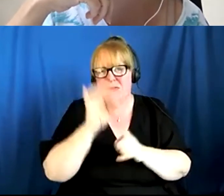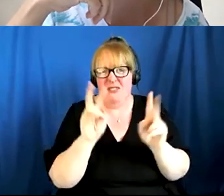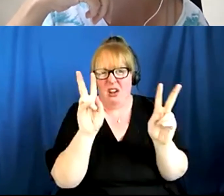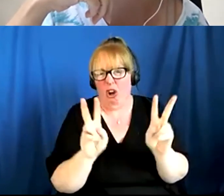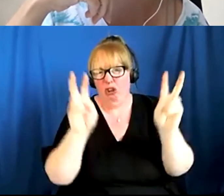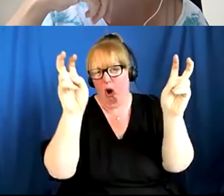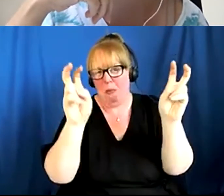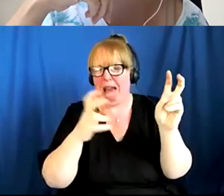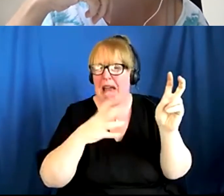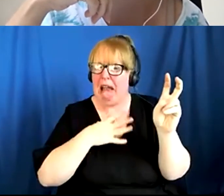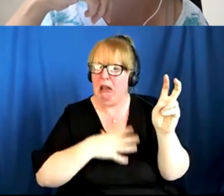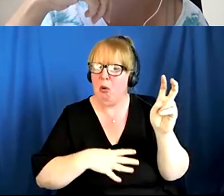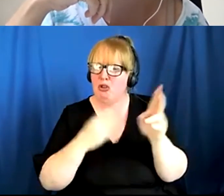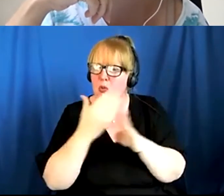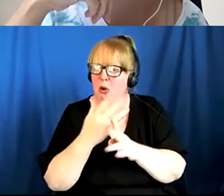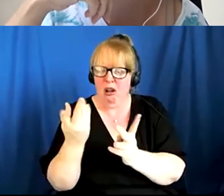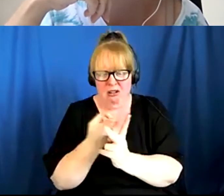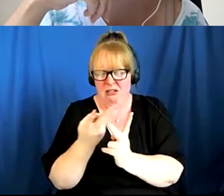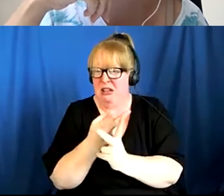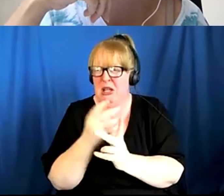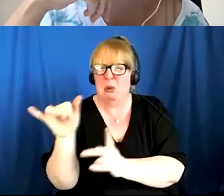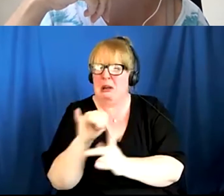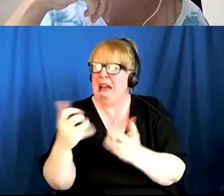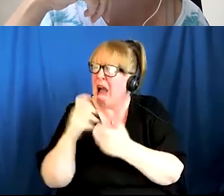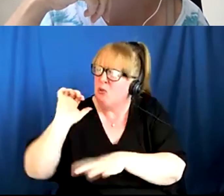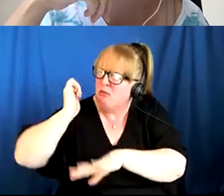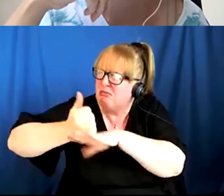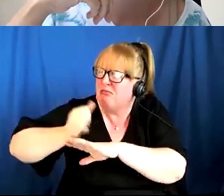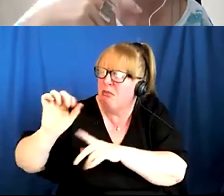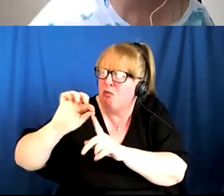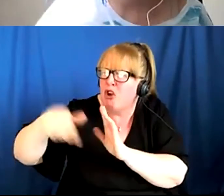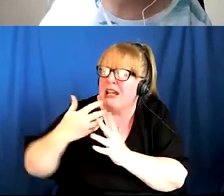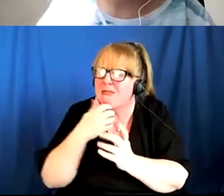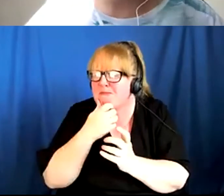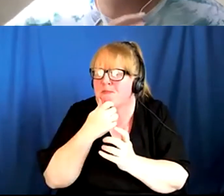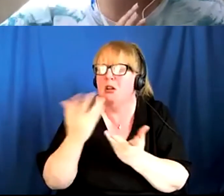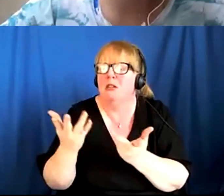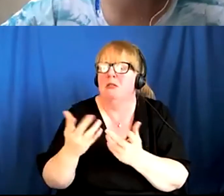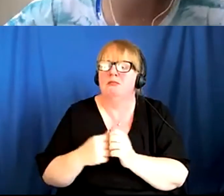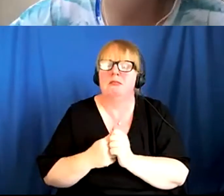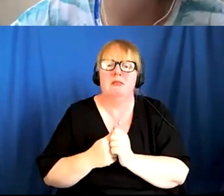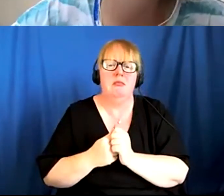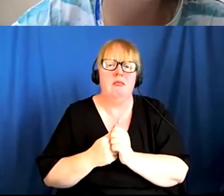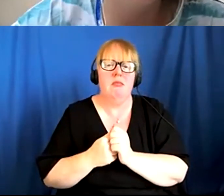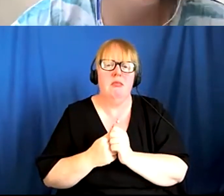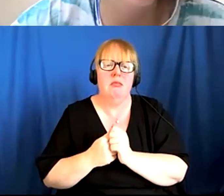That's my question. Maybe you want to start Adam? >> ADAM: Yeah, I think it's kind of as I say,